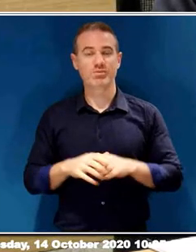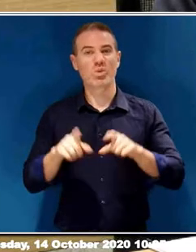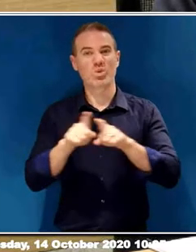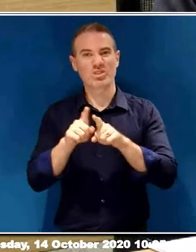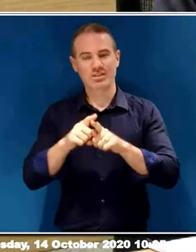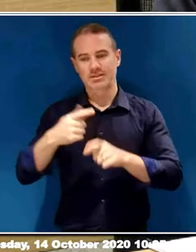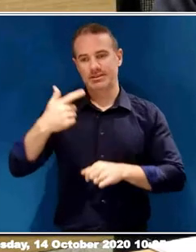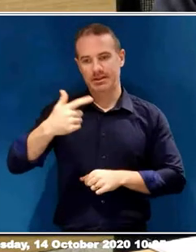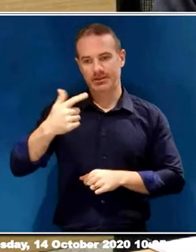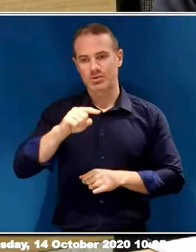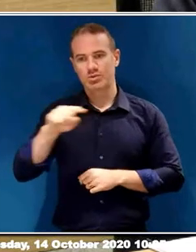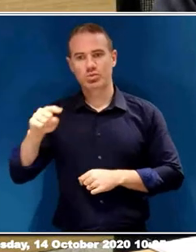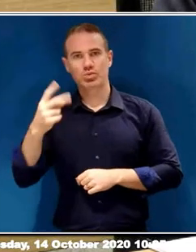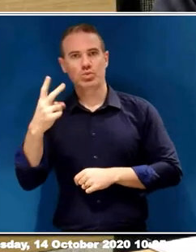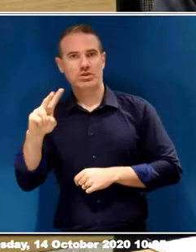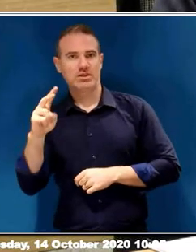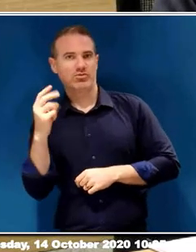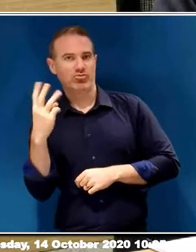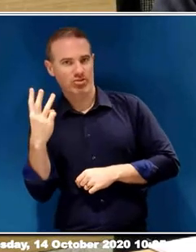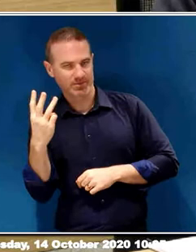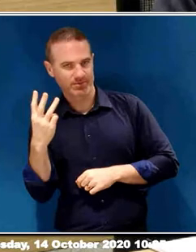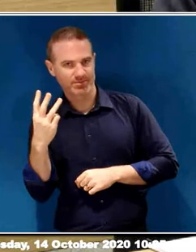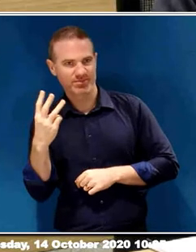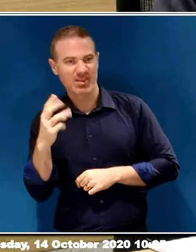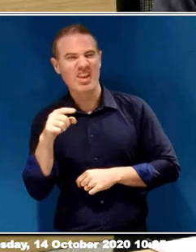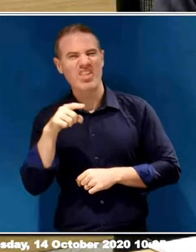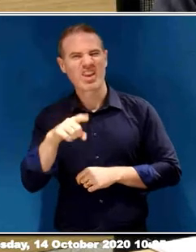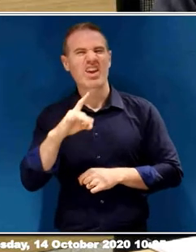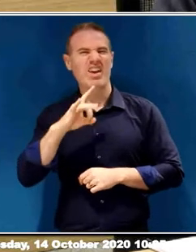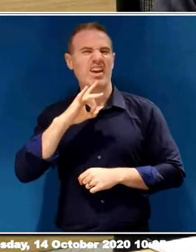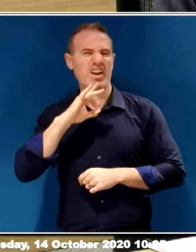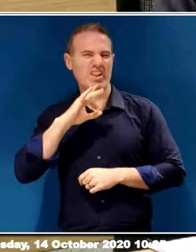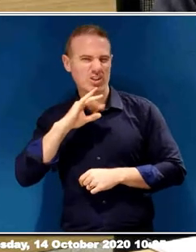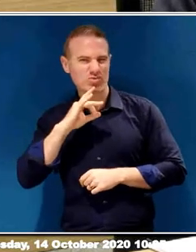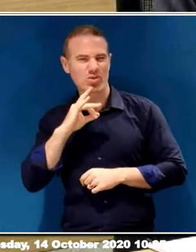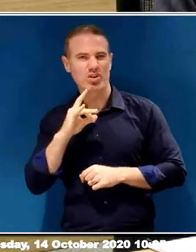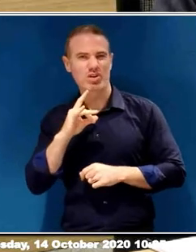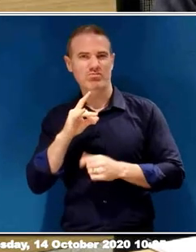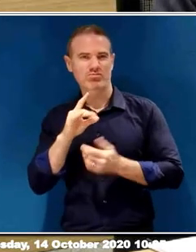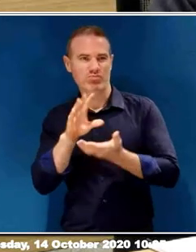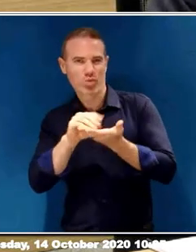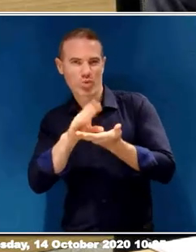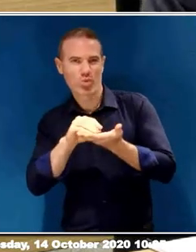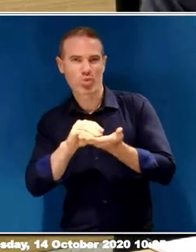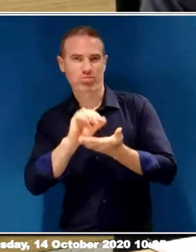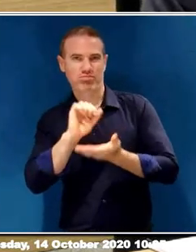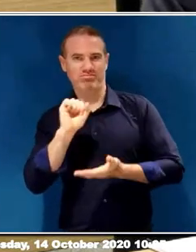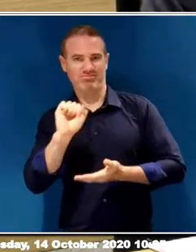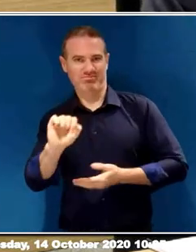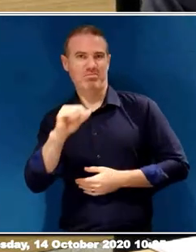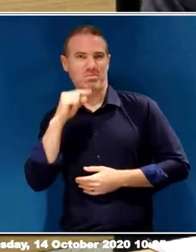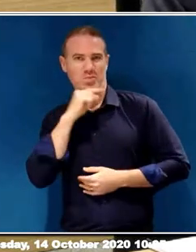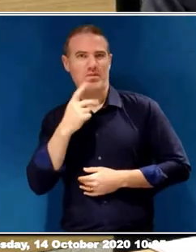these are electronically pre-recorded extracts. I ask to tender this material into evidence and ask it be